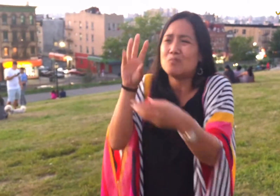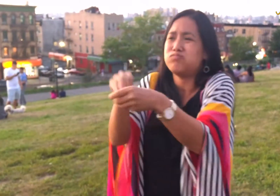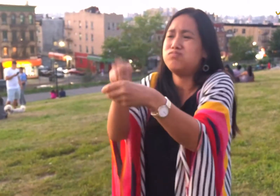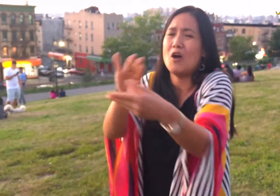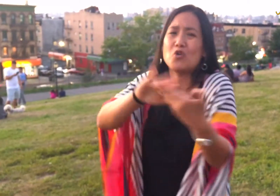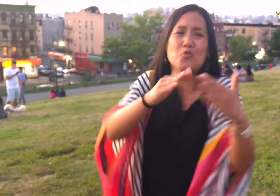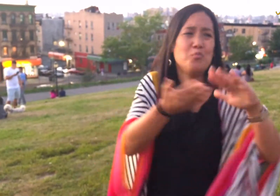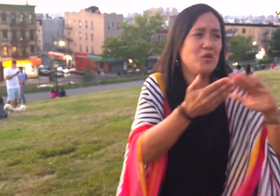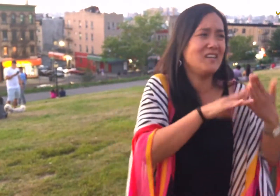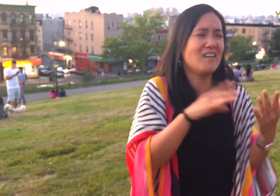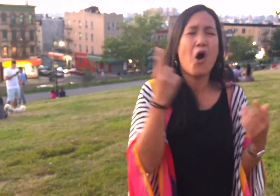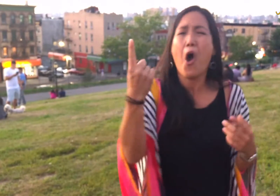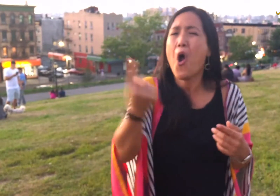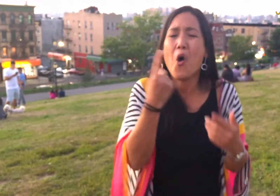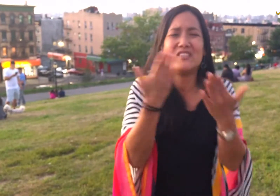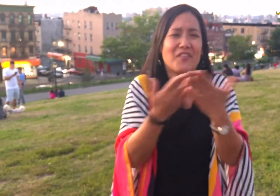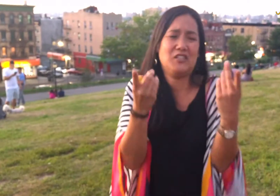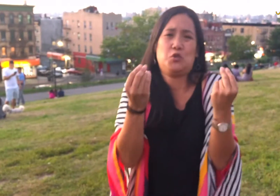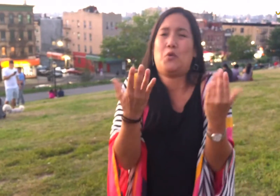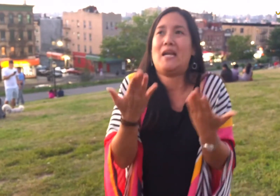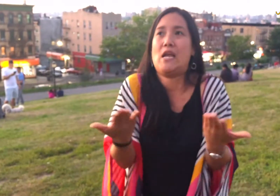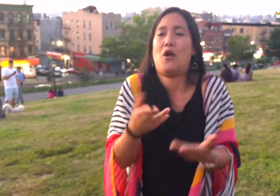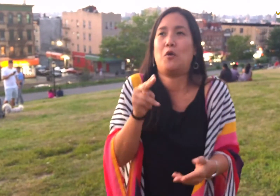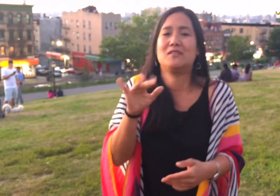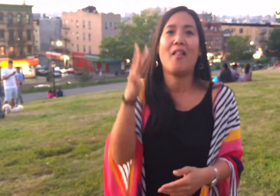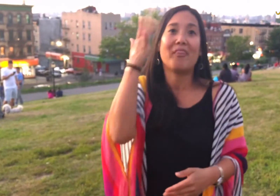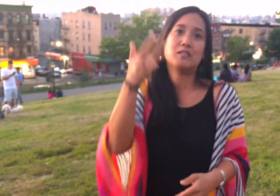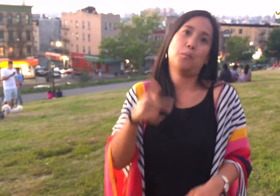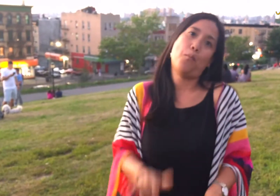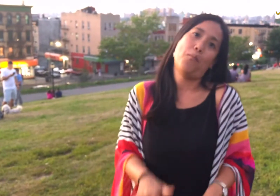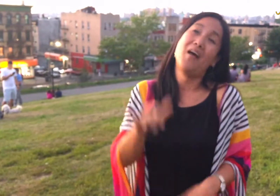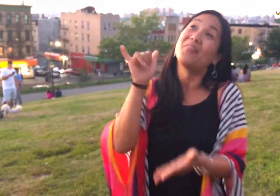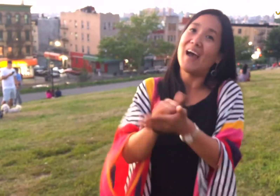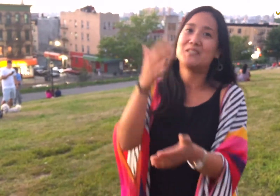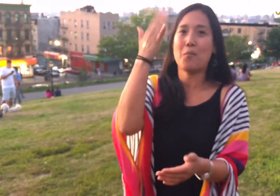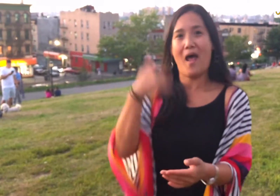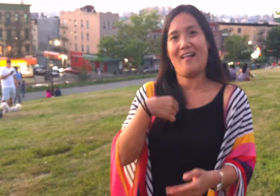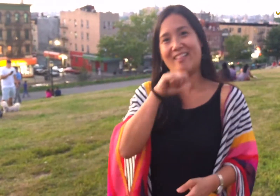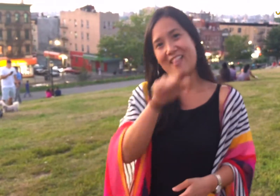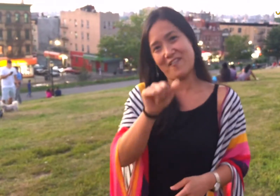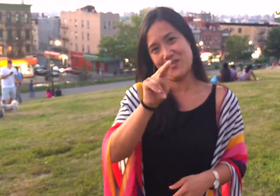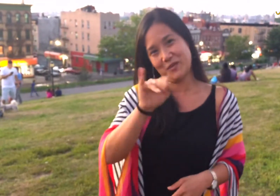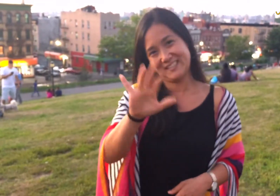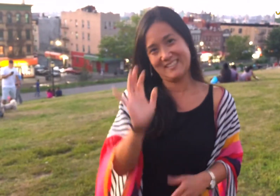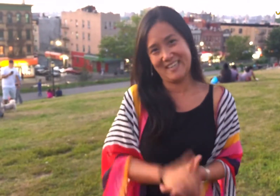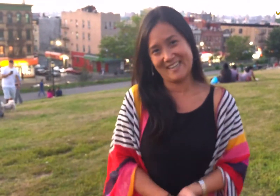There are always things to do here. That’s why I love NYC.